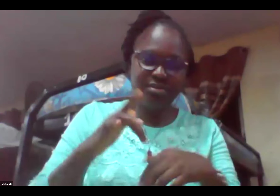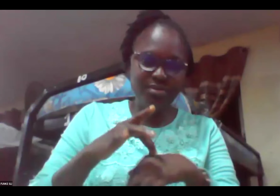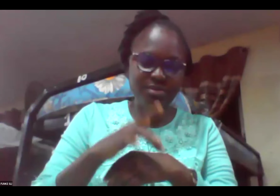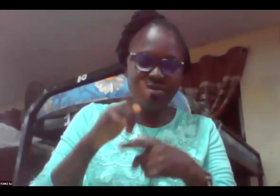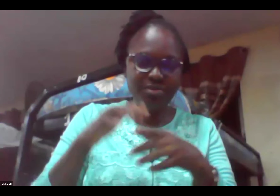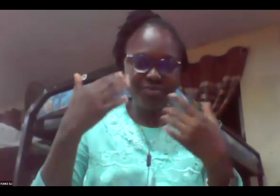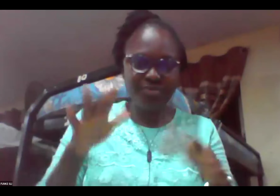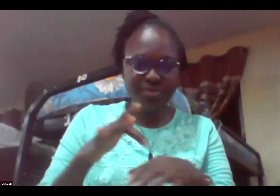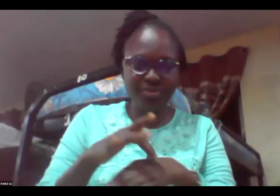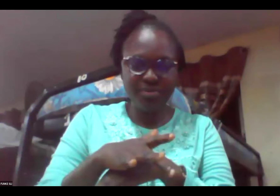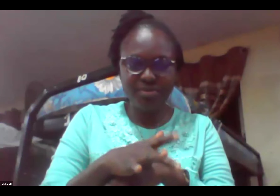sola bakre: We are promising, not